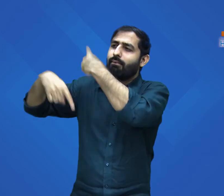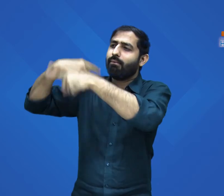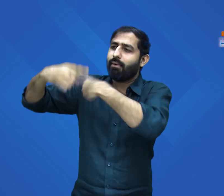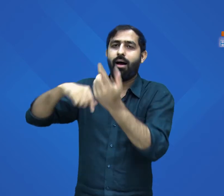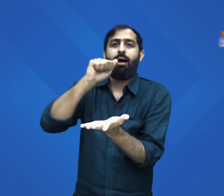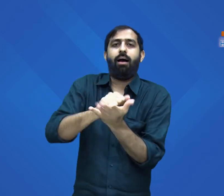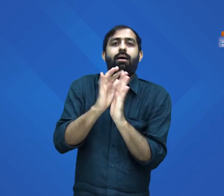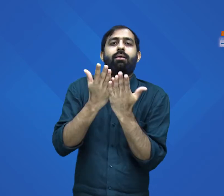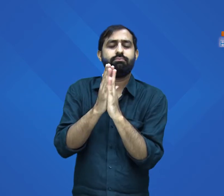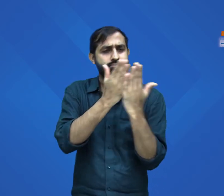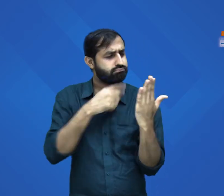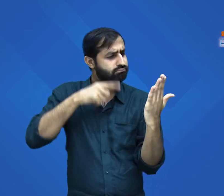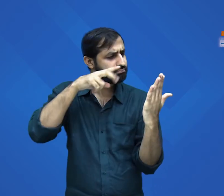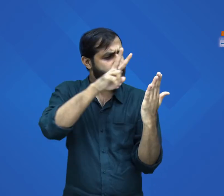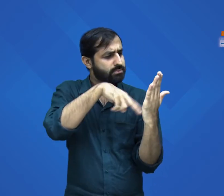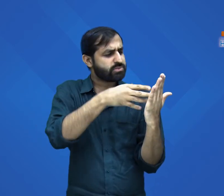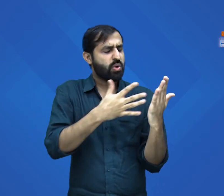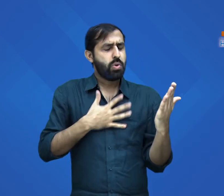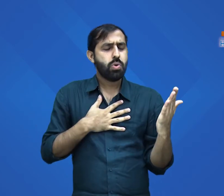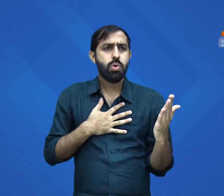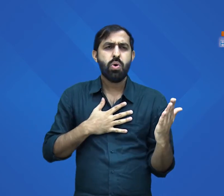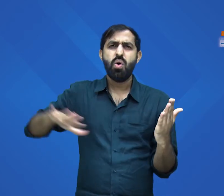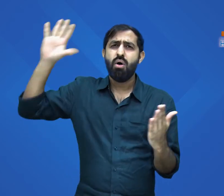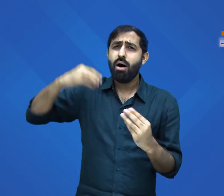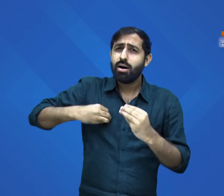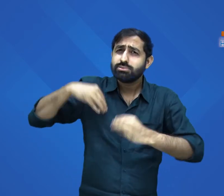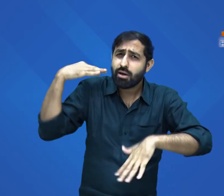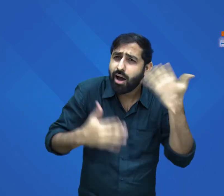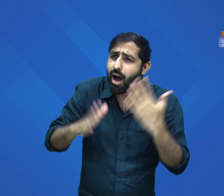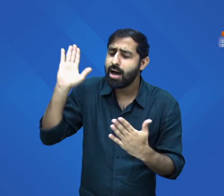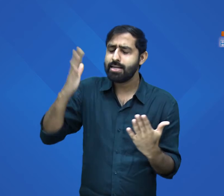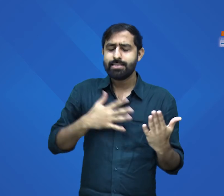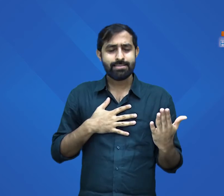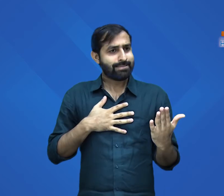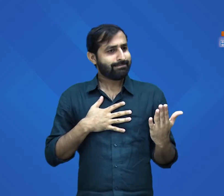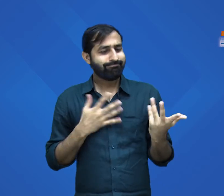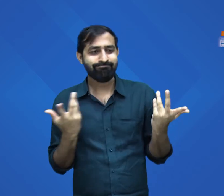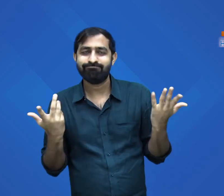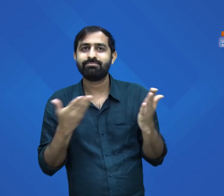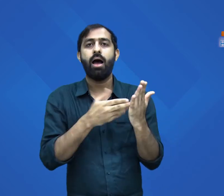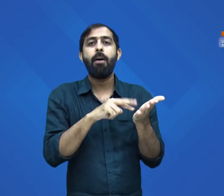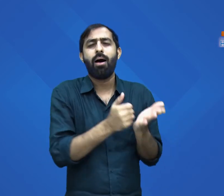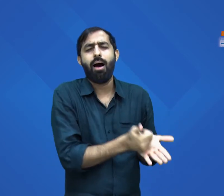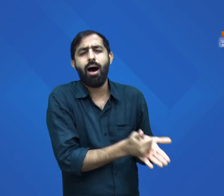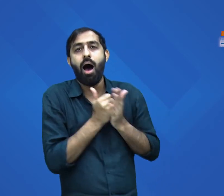This flow of information in various forms from generation to generation helps us feel and experience some of the past of our ancestors.